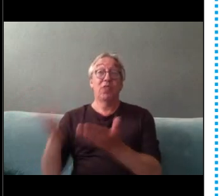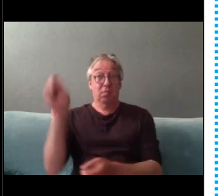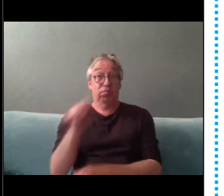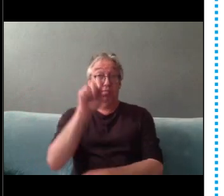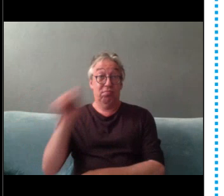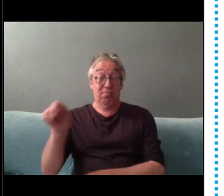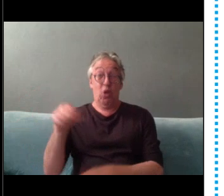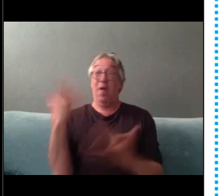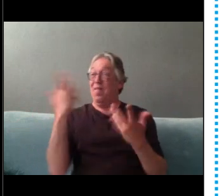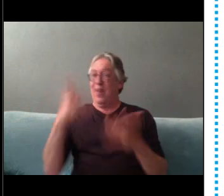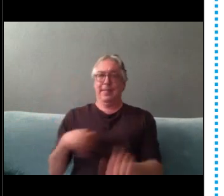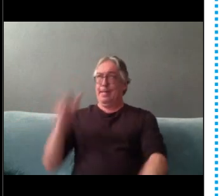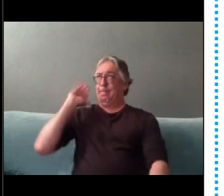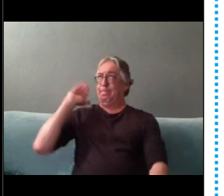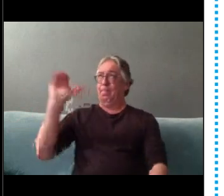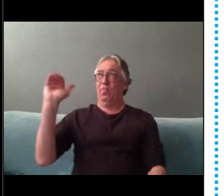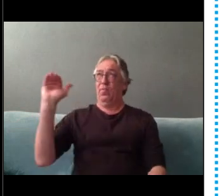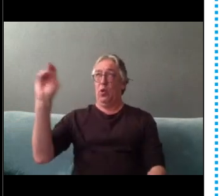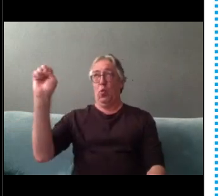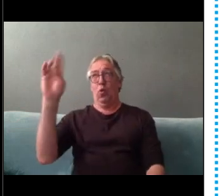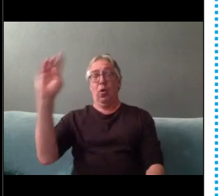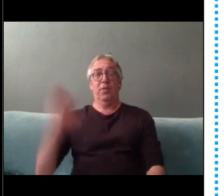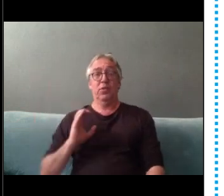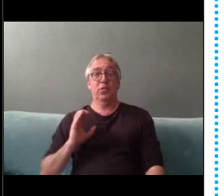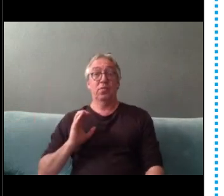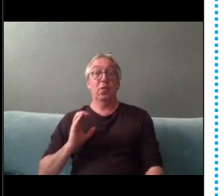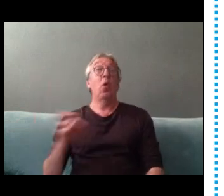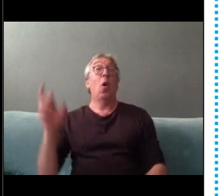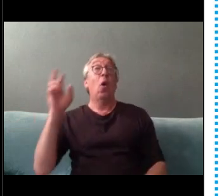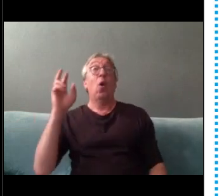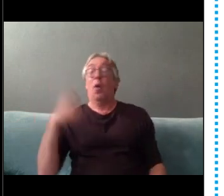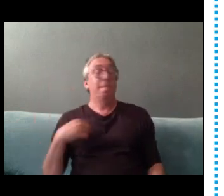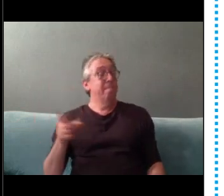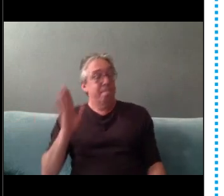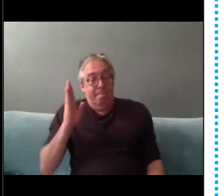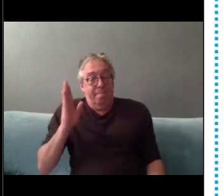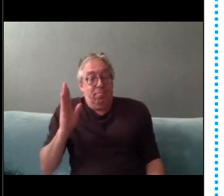So assistance has to be available. Yes. That's the short answer.